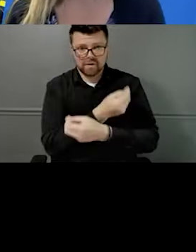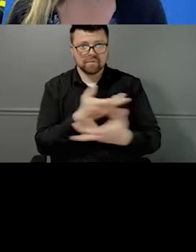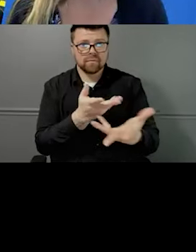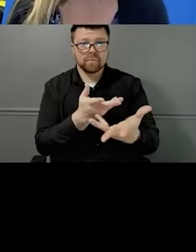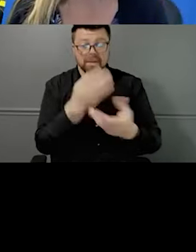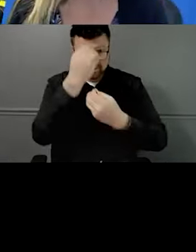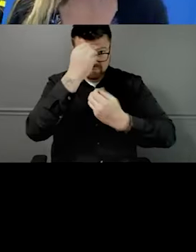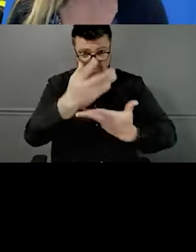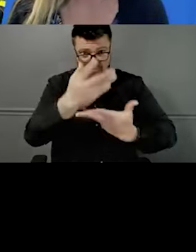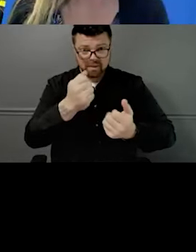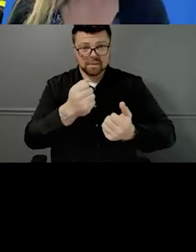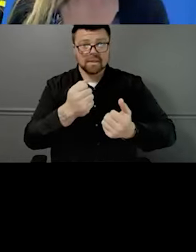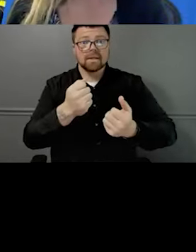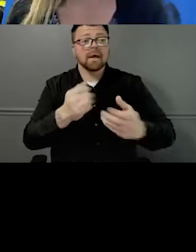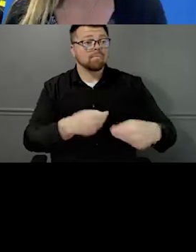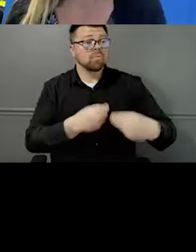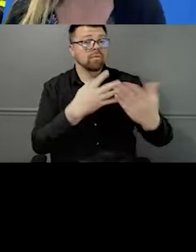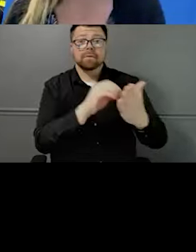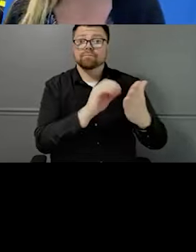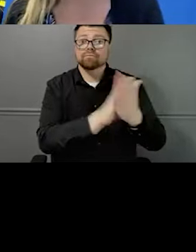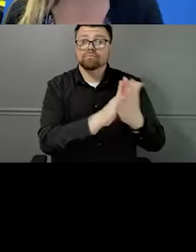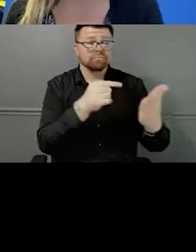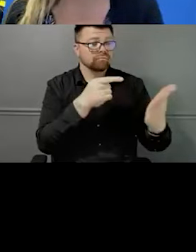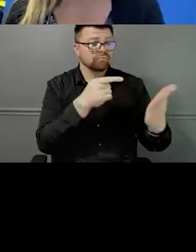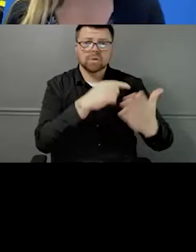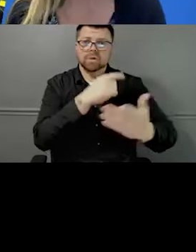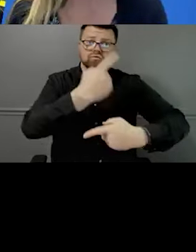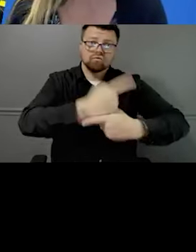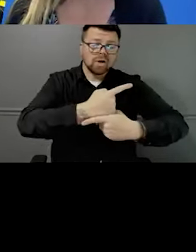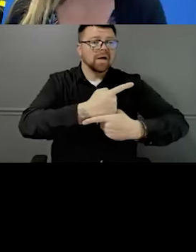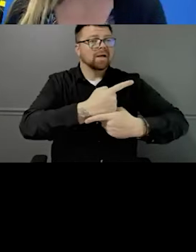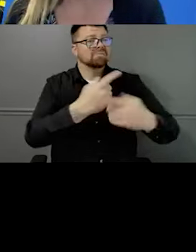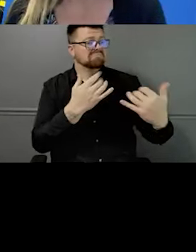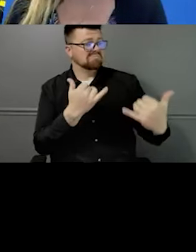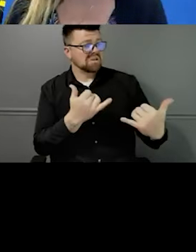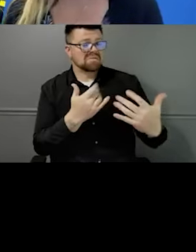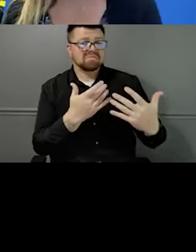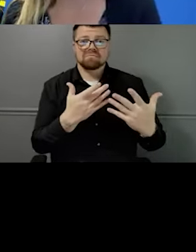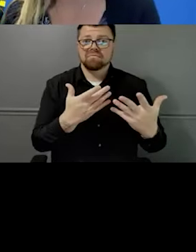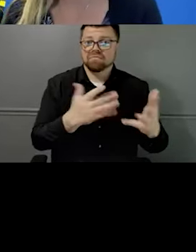that they are providing is accurate, current and complete, and we've made sure